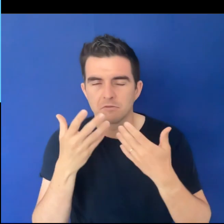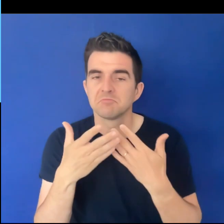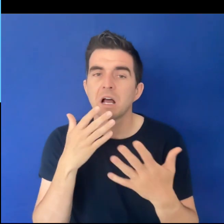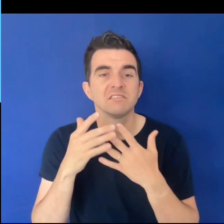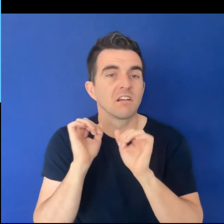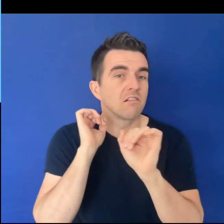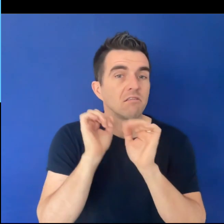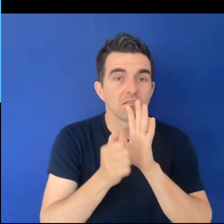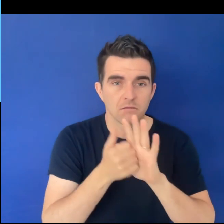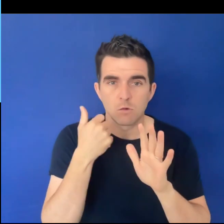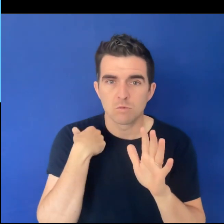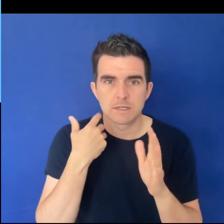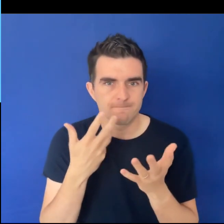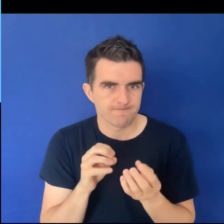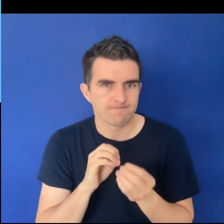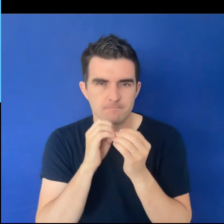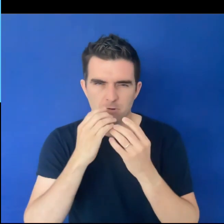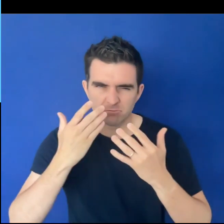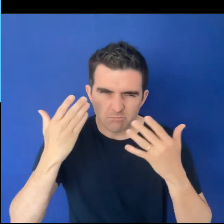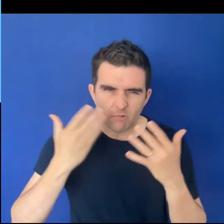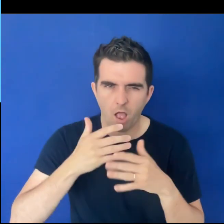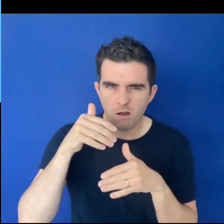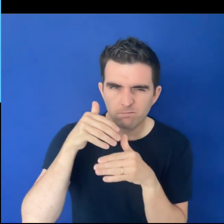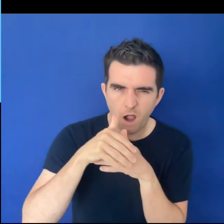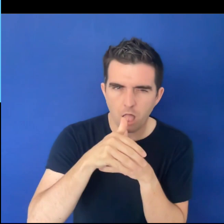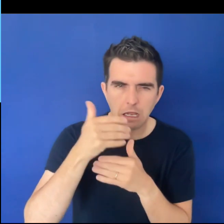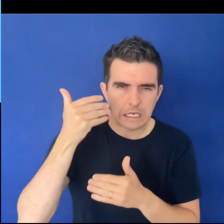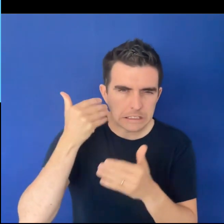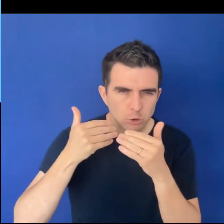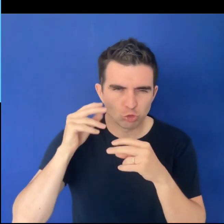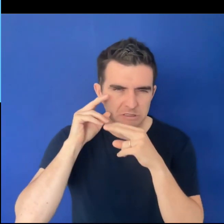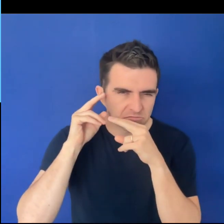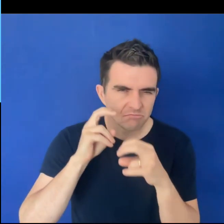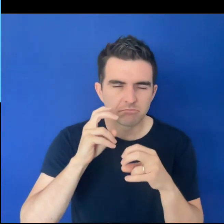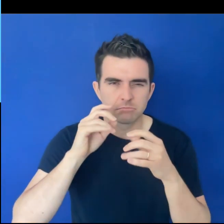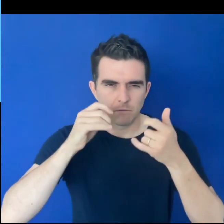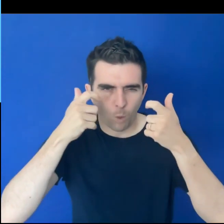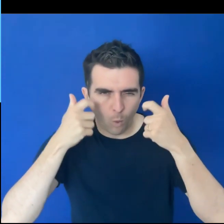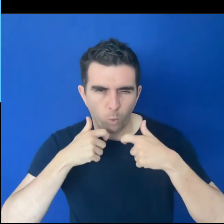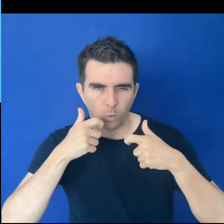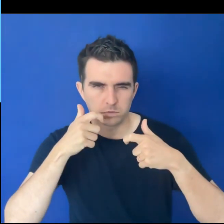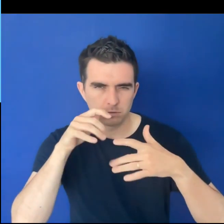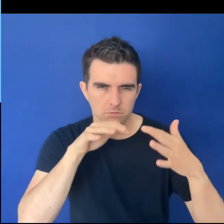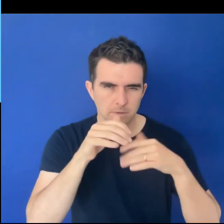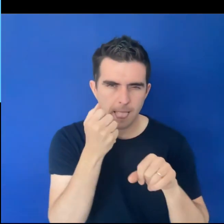We are currently developing The Darkest Files, a historical investigation and courtroom game based on true crimes.